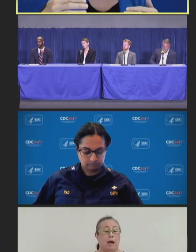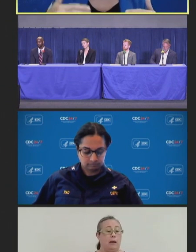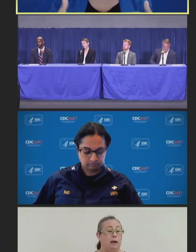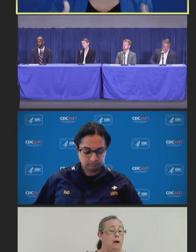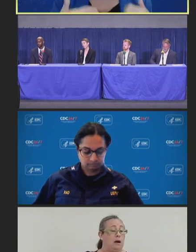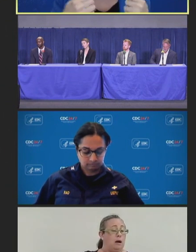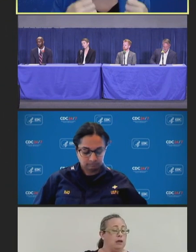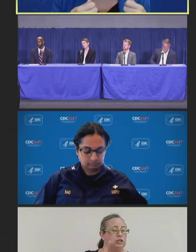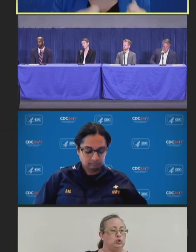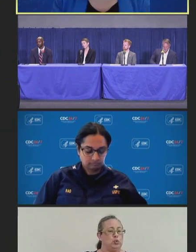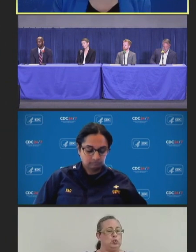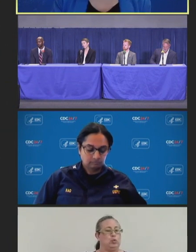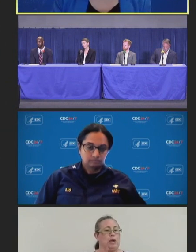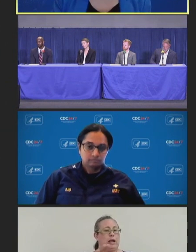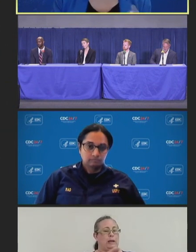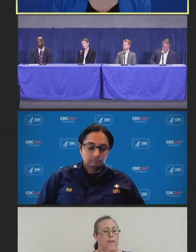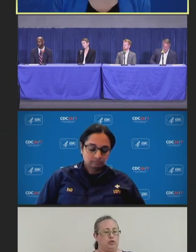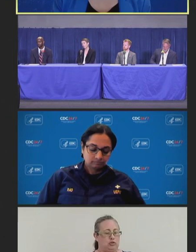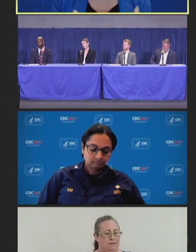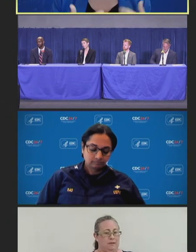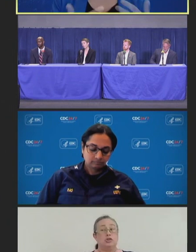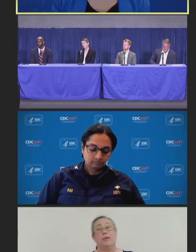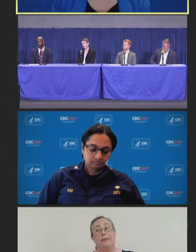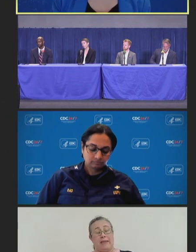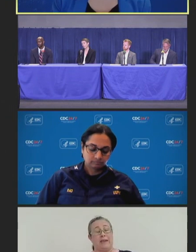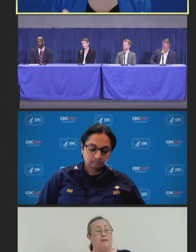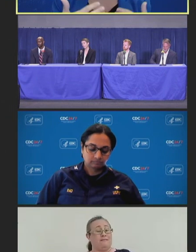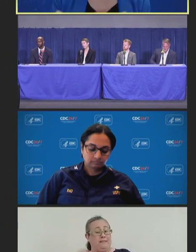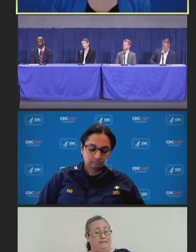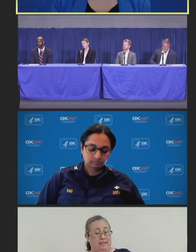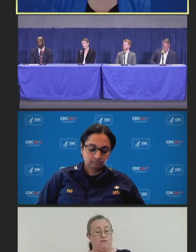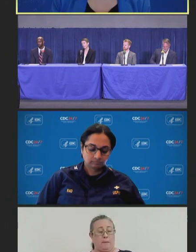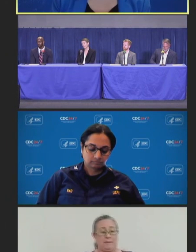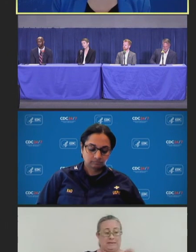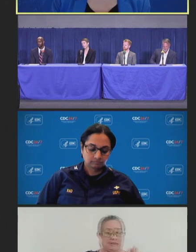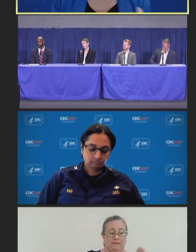So, while they are fulfilling orders from states who are requesting it for particular events and